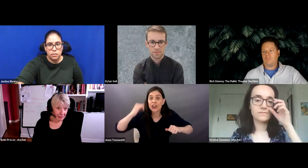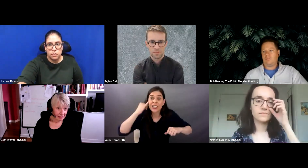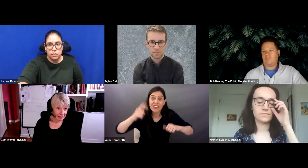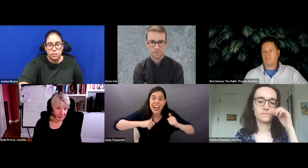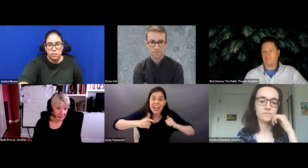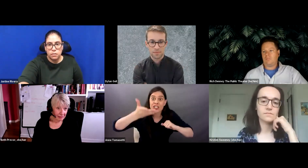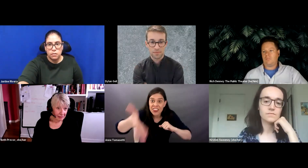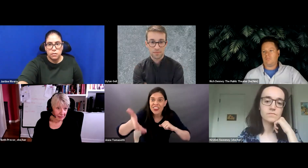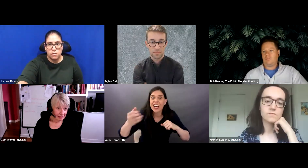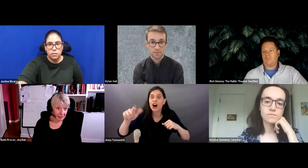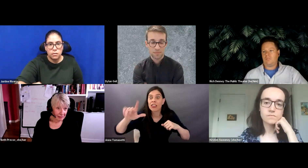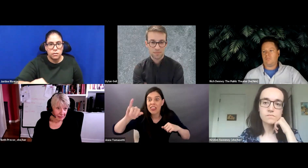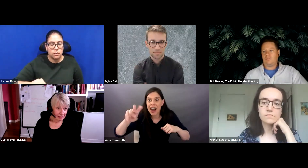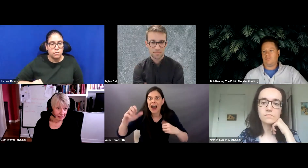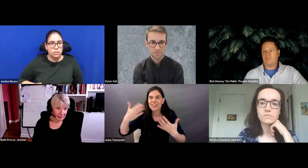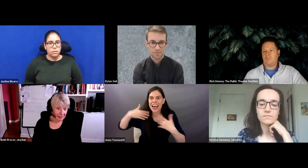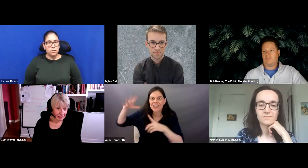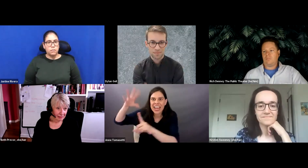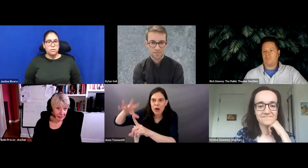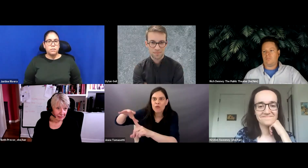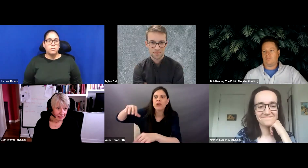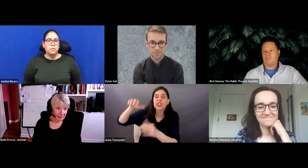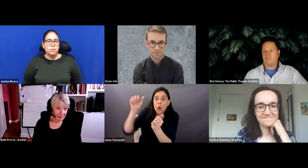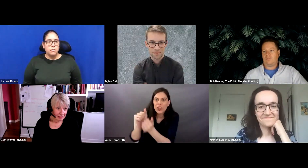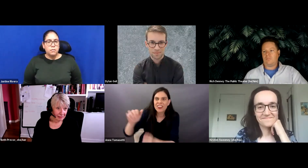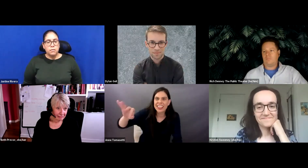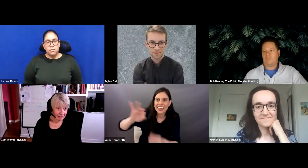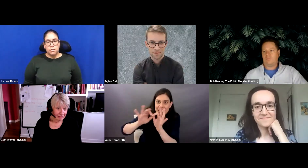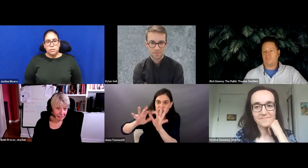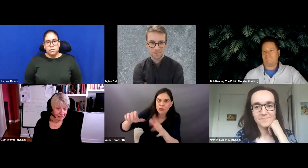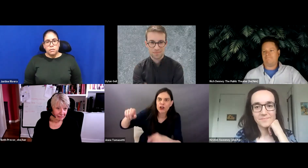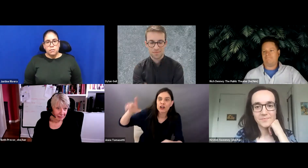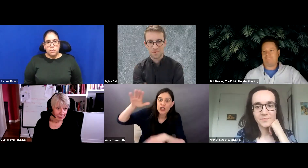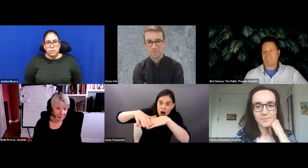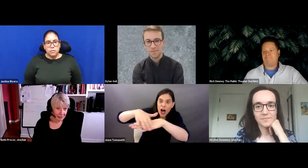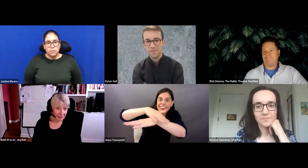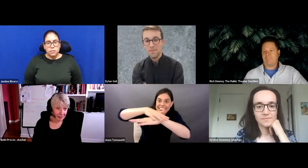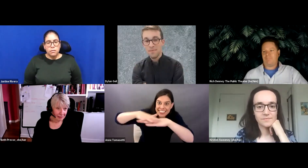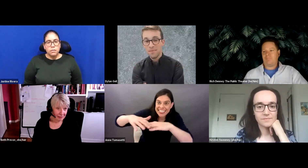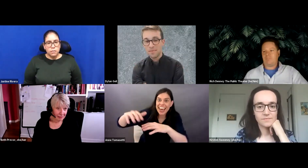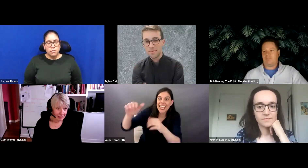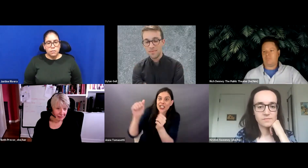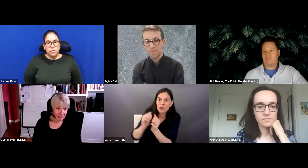could actually go to a theater if we were actually doing some live event that was being recorded with the interpreters